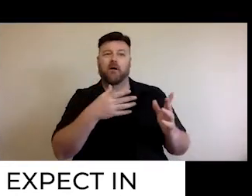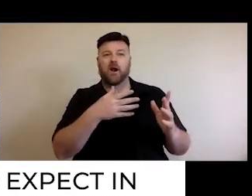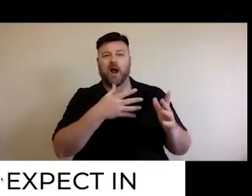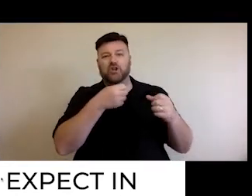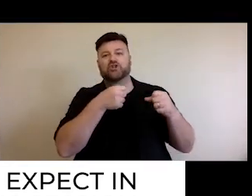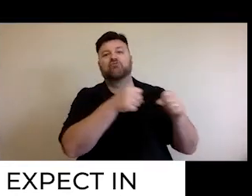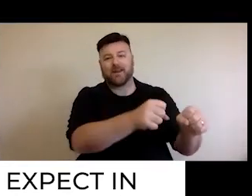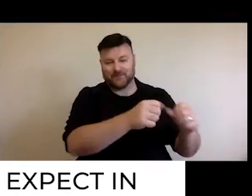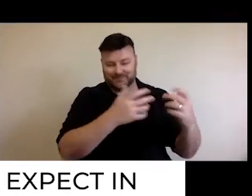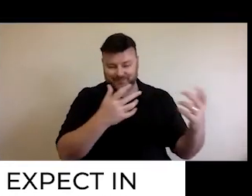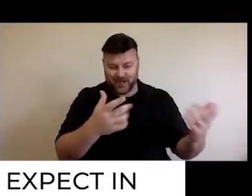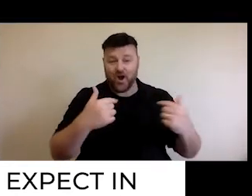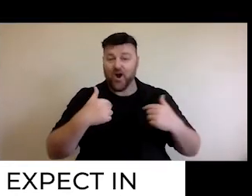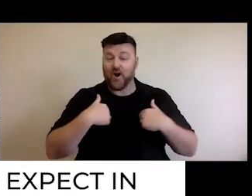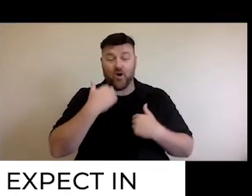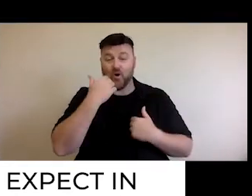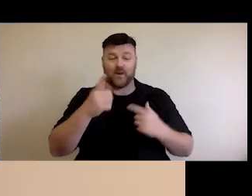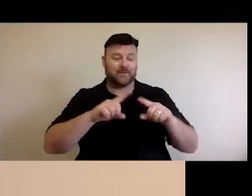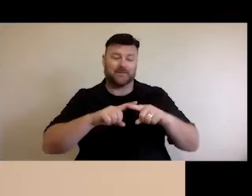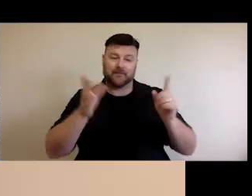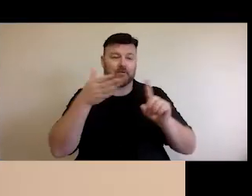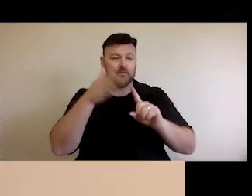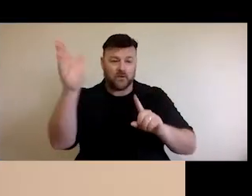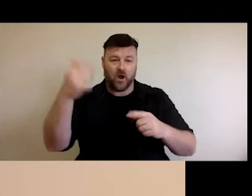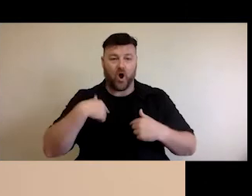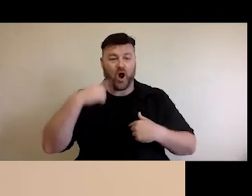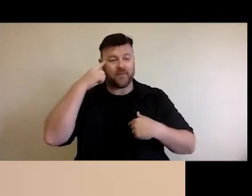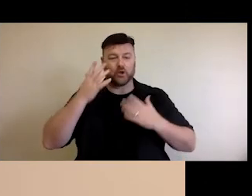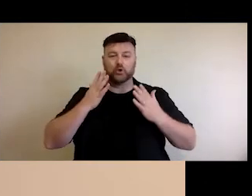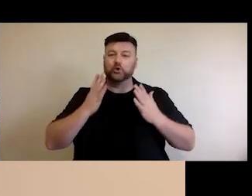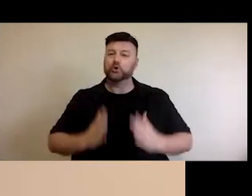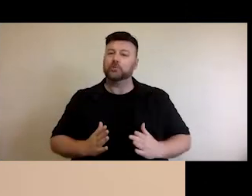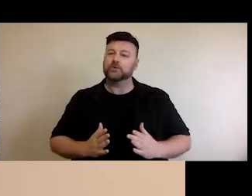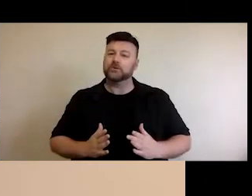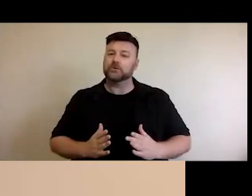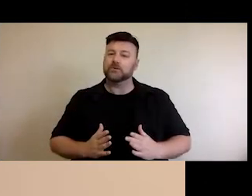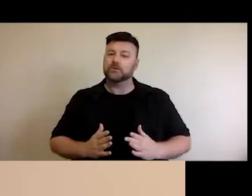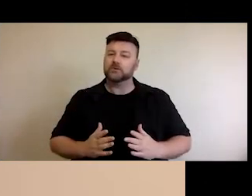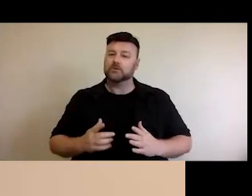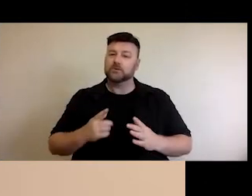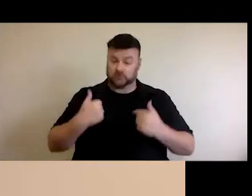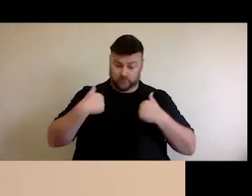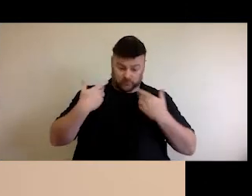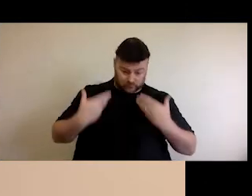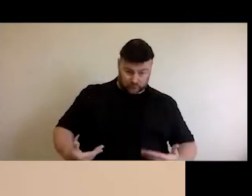approach that I take to Strategic Planning, it's very much around the humanist approach. And as humans, we've been thoroughly impacted by